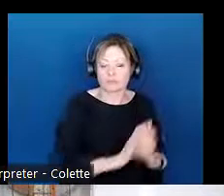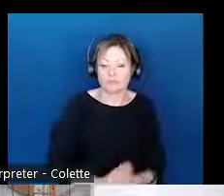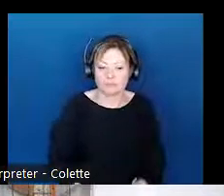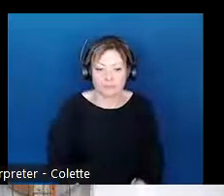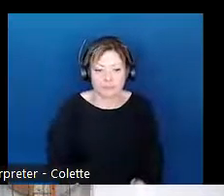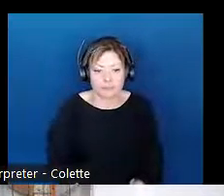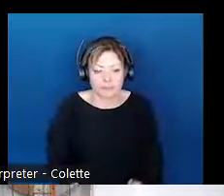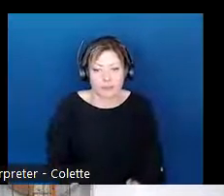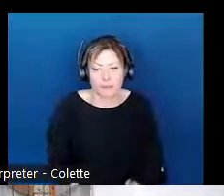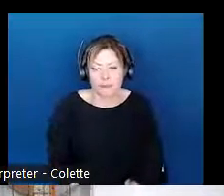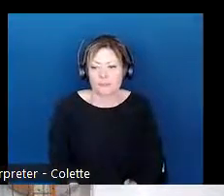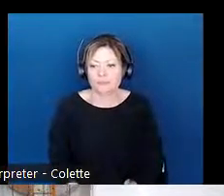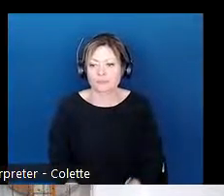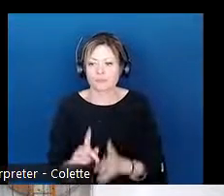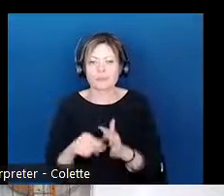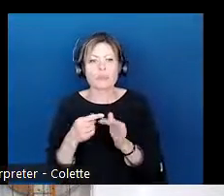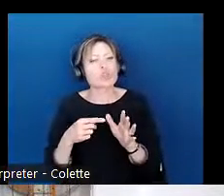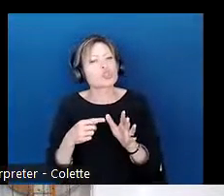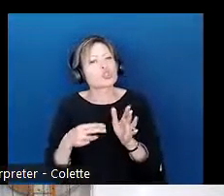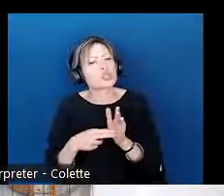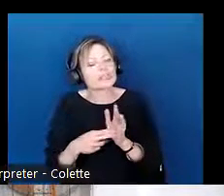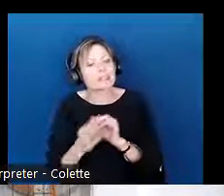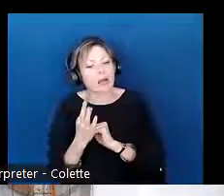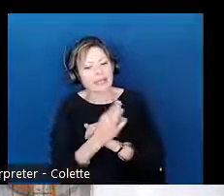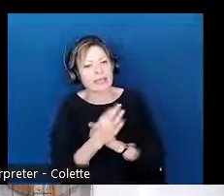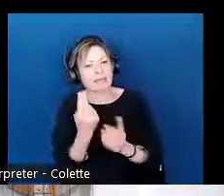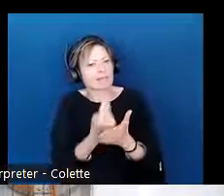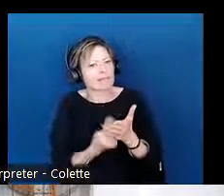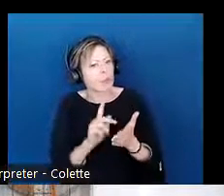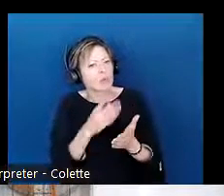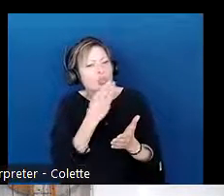So what did she use because we care really bright they were like I'm just telling Luke